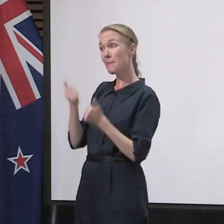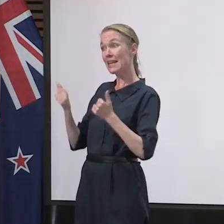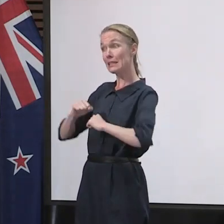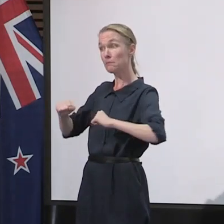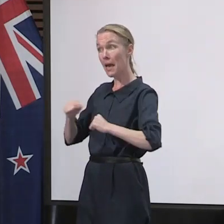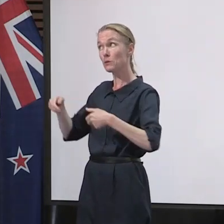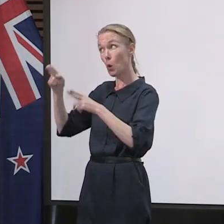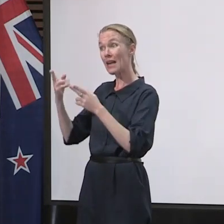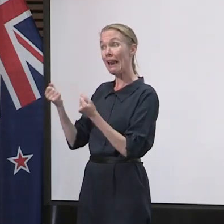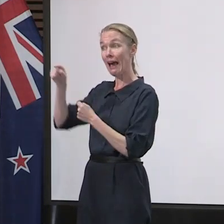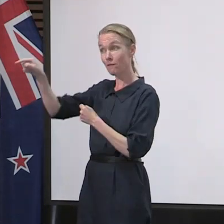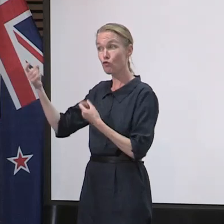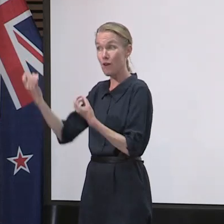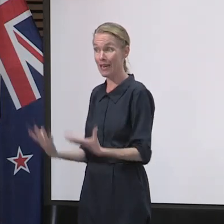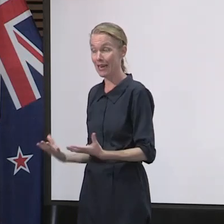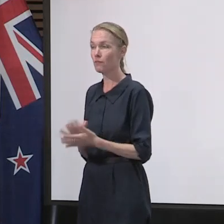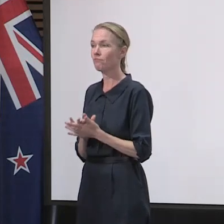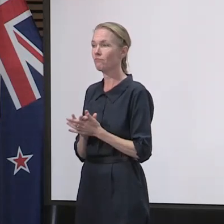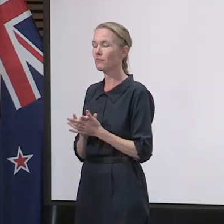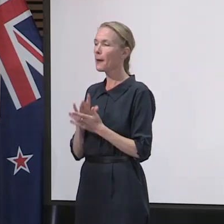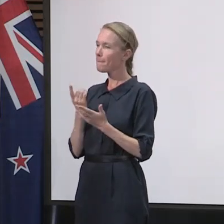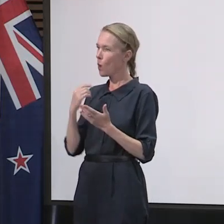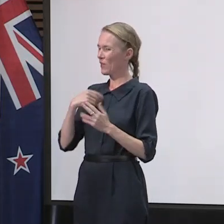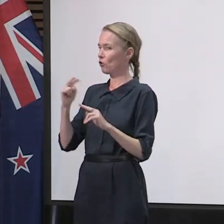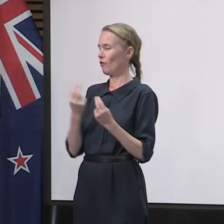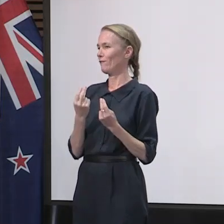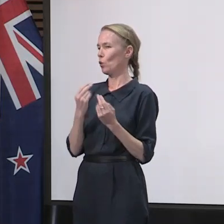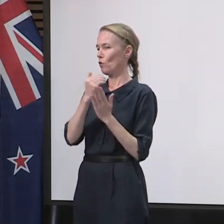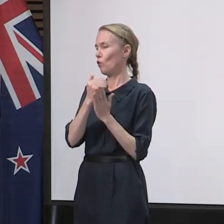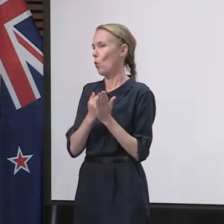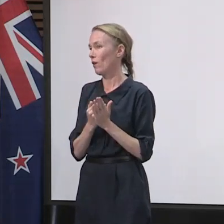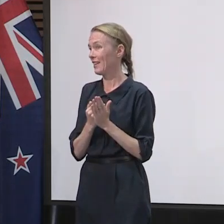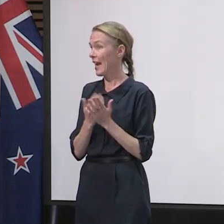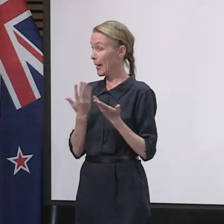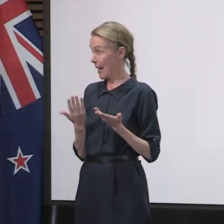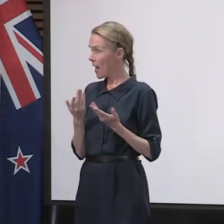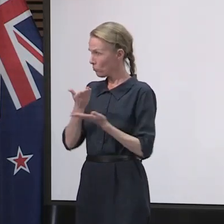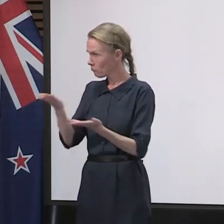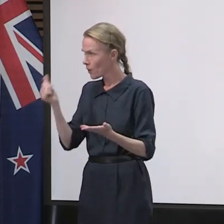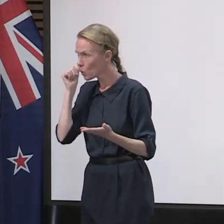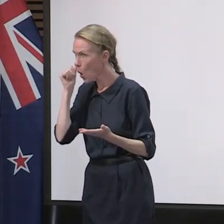increasing the number of